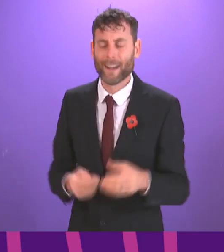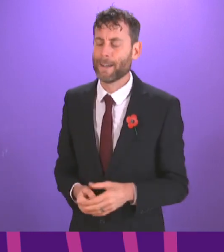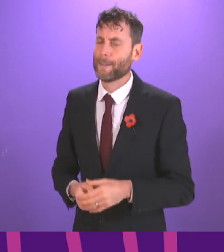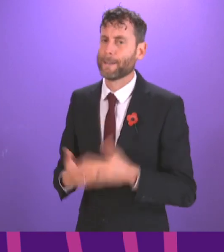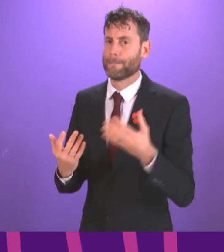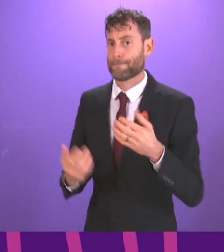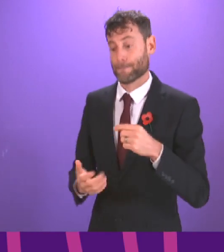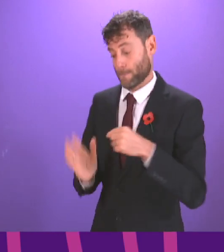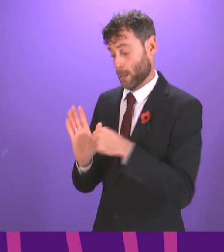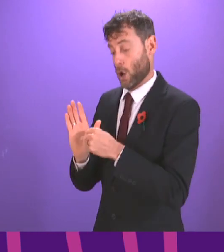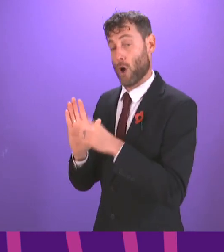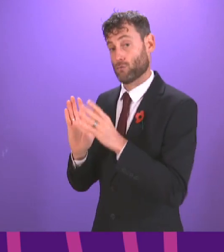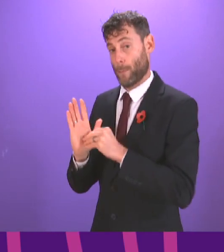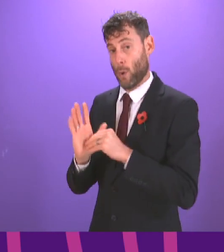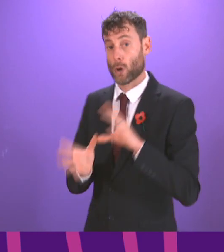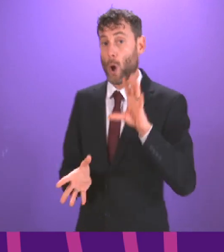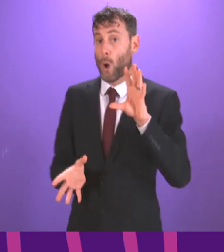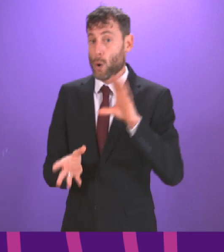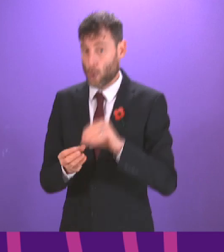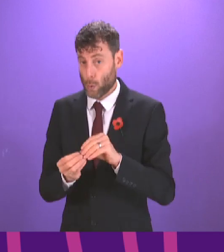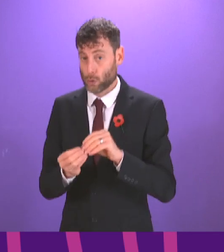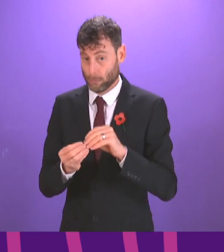The report’s overall conclusion is as I quoted it at yesterday’s briefing. However,